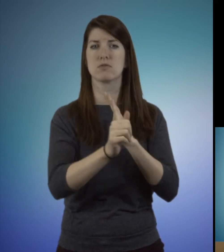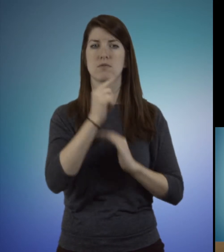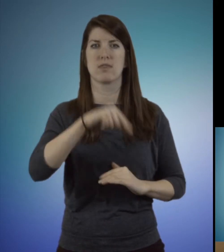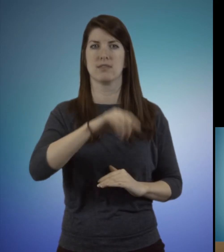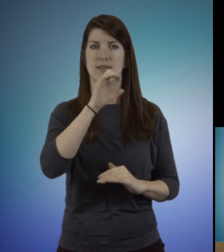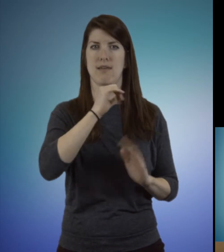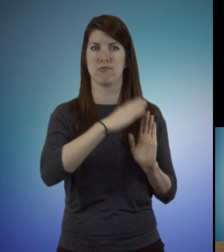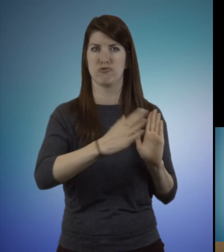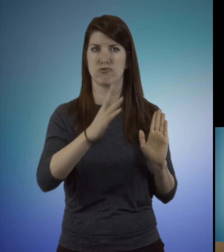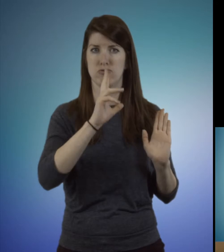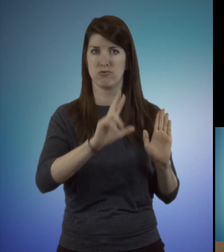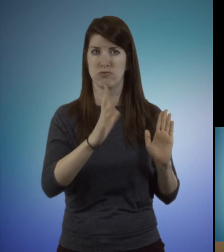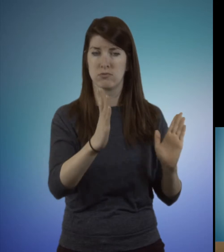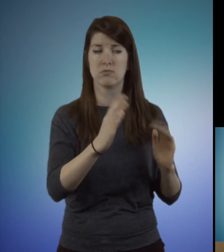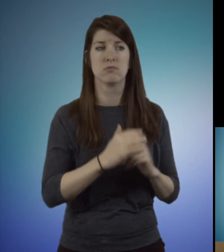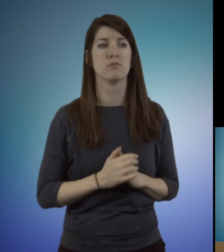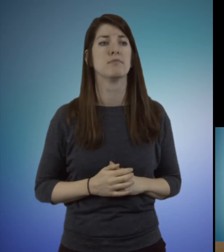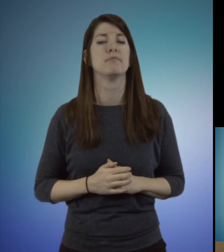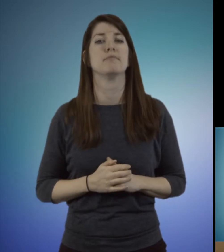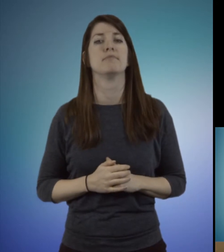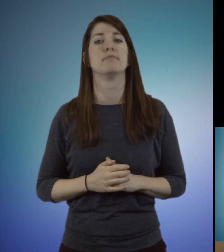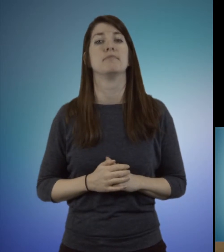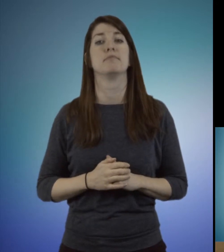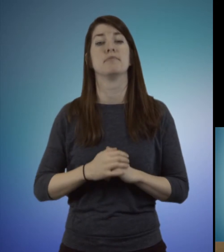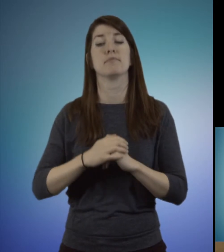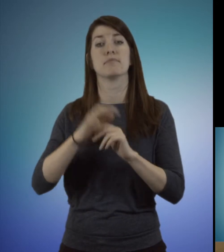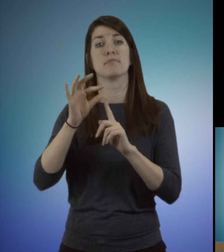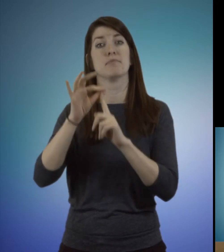The special ed law states that tests and other evaluation materials used